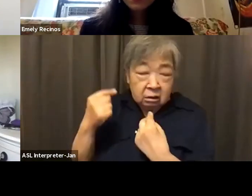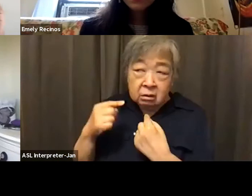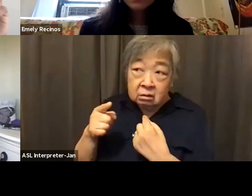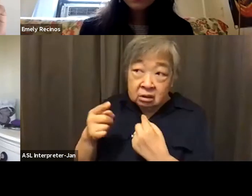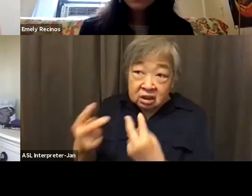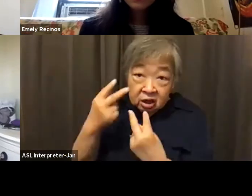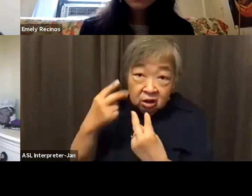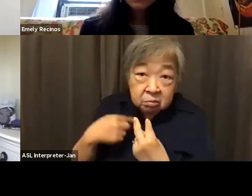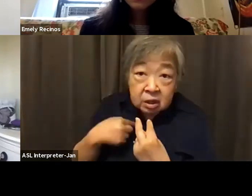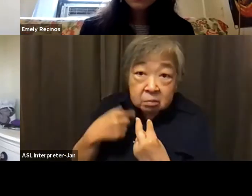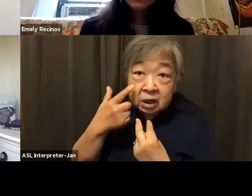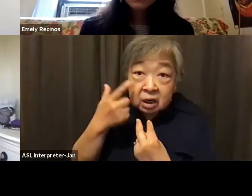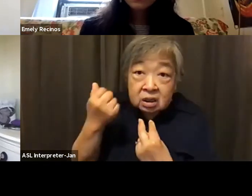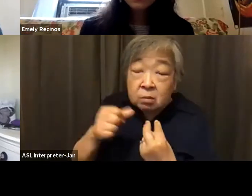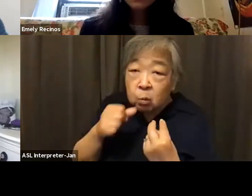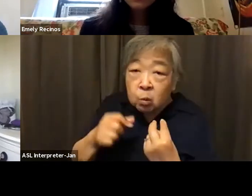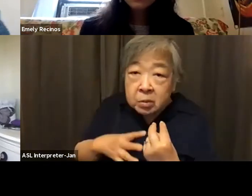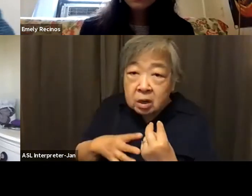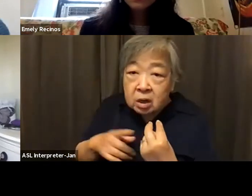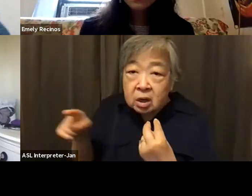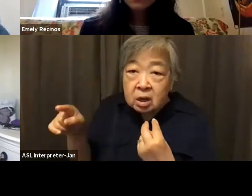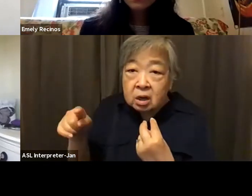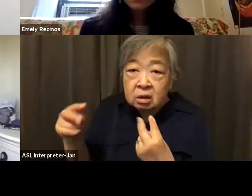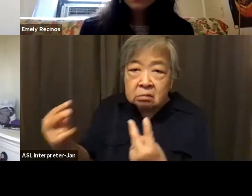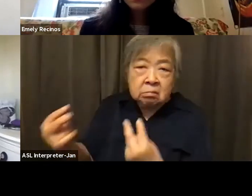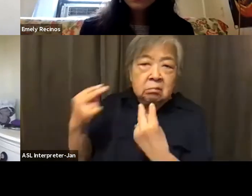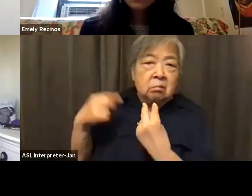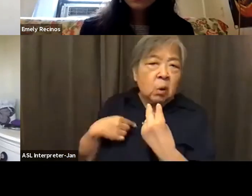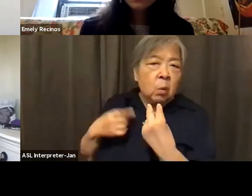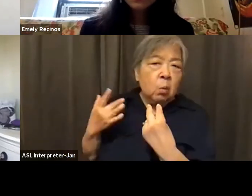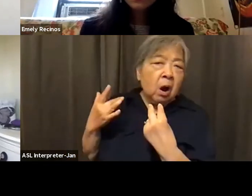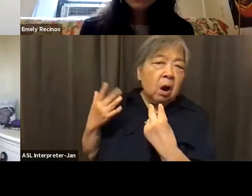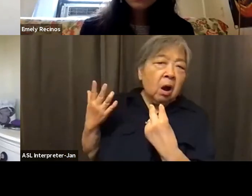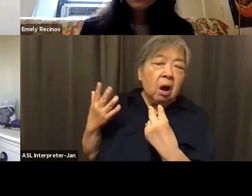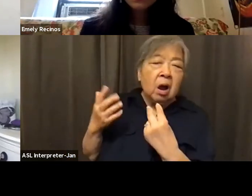Which identity was much were they staring at?